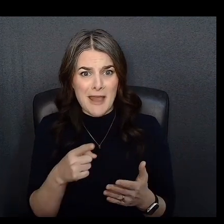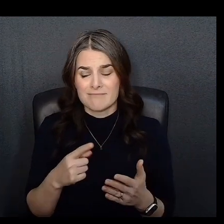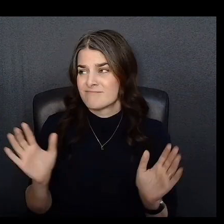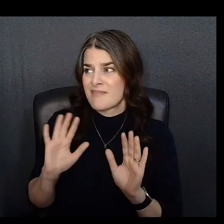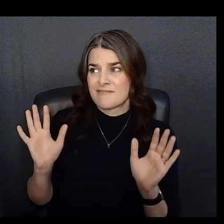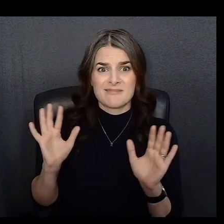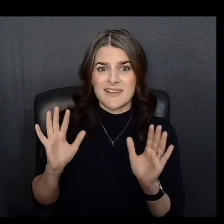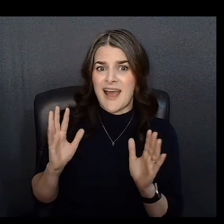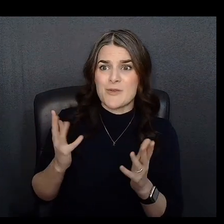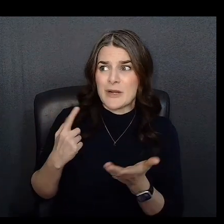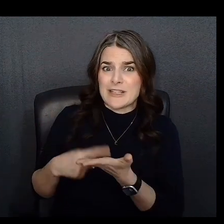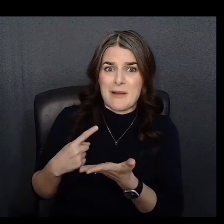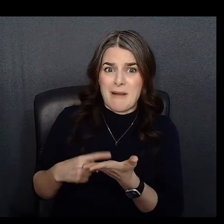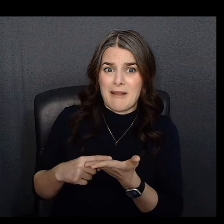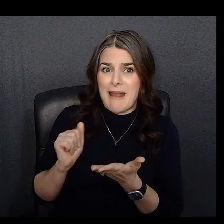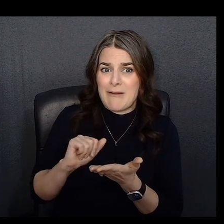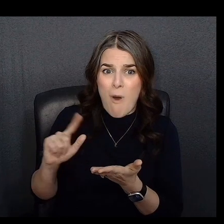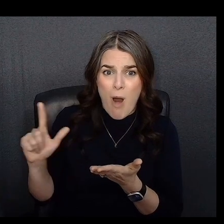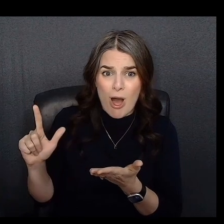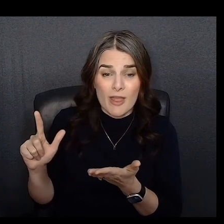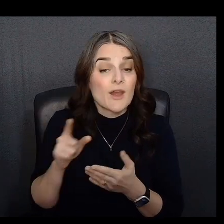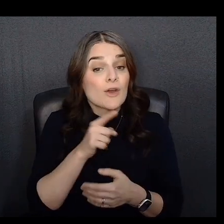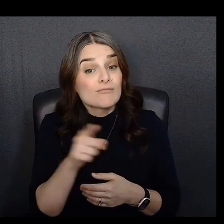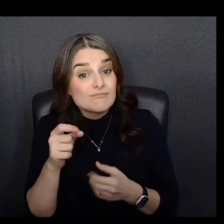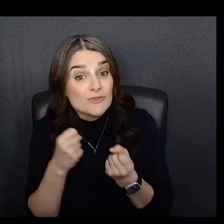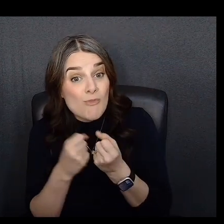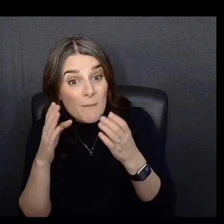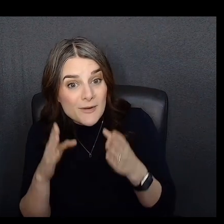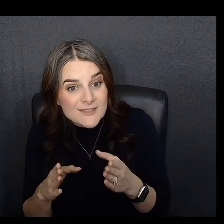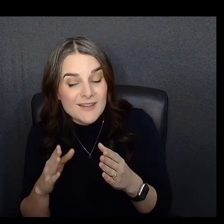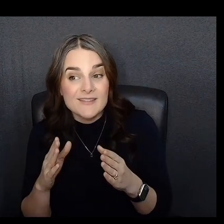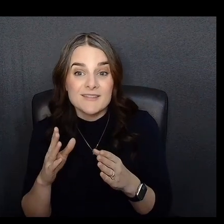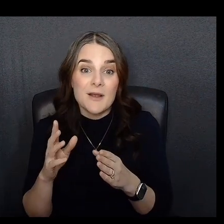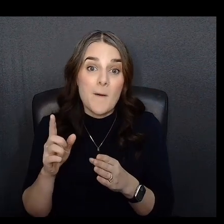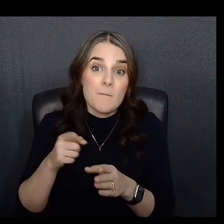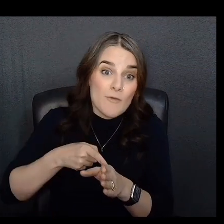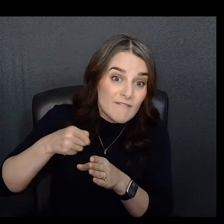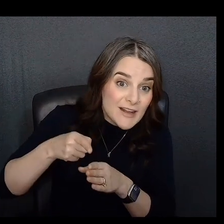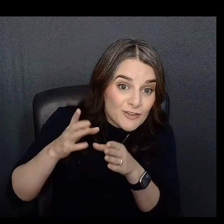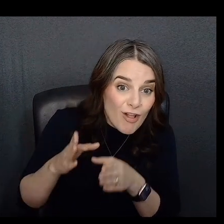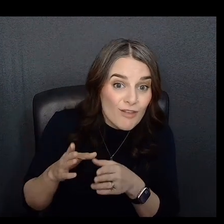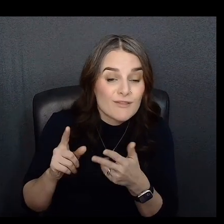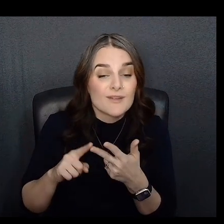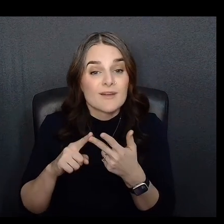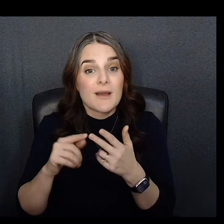As a support person, or a professional, or a peer, you can advocate and say why this is important,